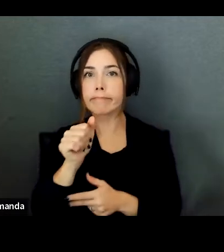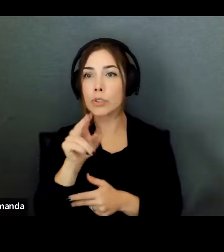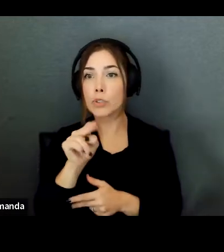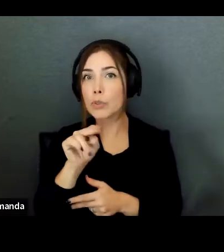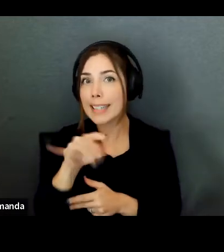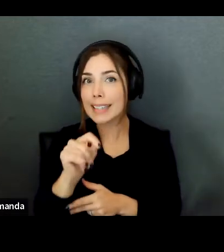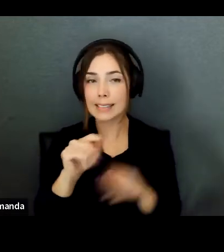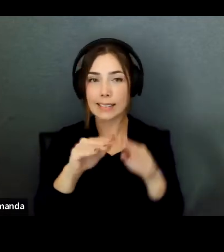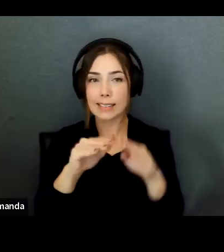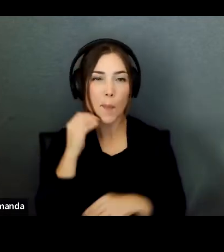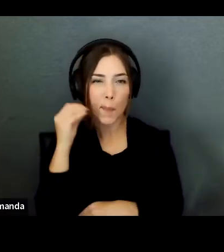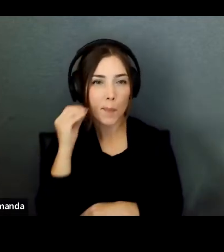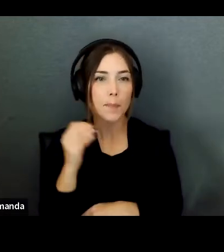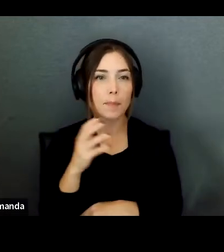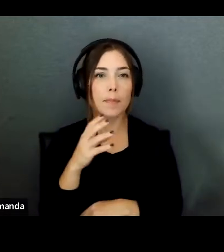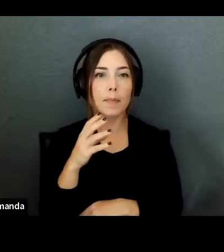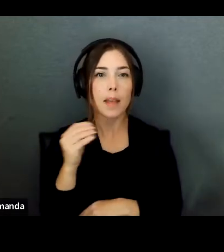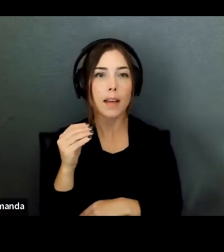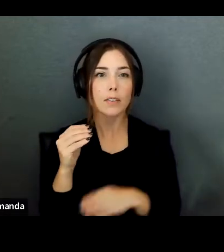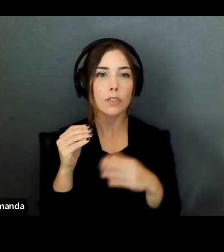choice of nondisability specific settings.